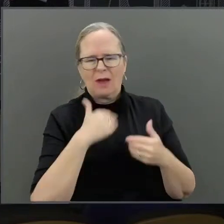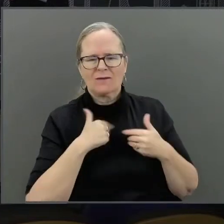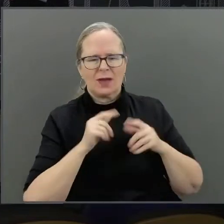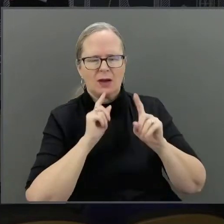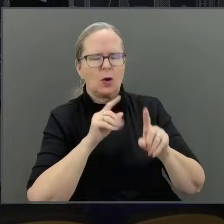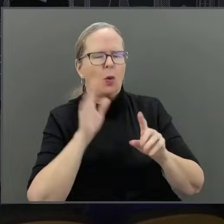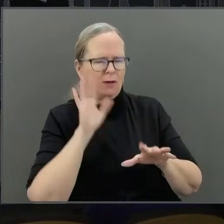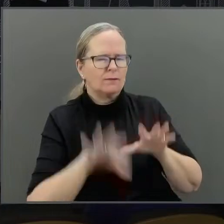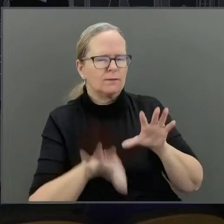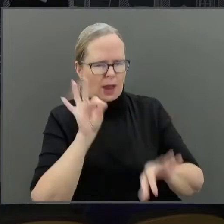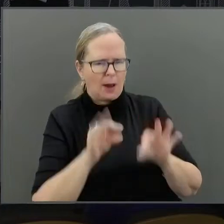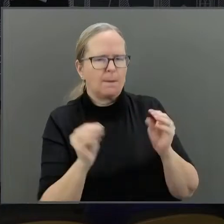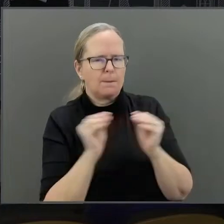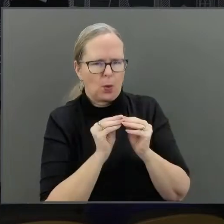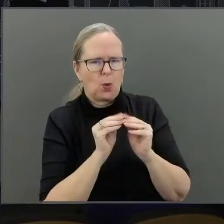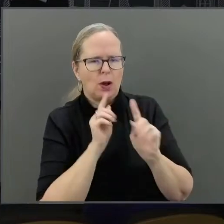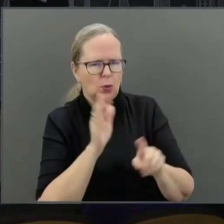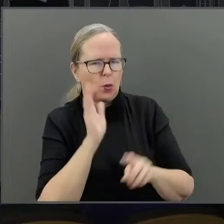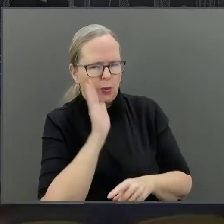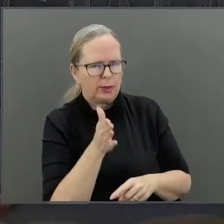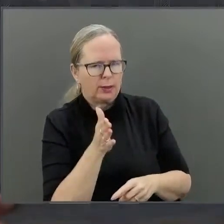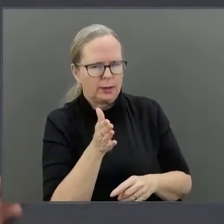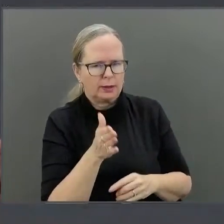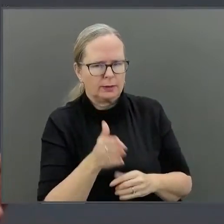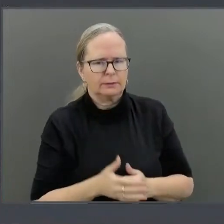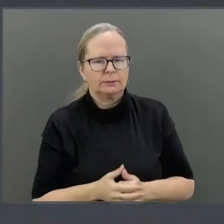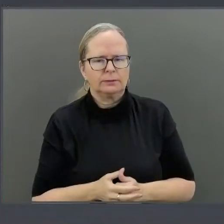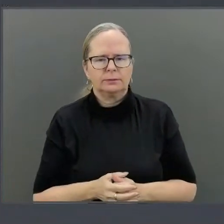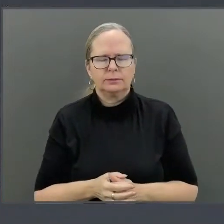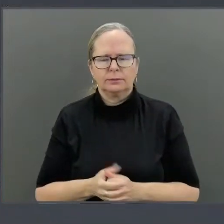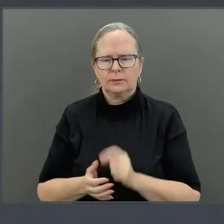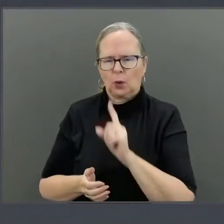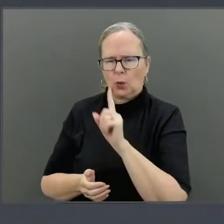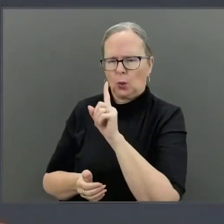other stuff is in good condition yeah thanks for the question I'm focused on the repair right now